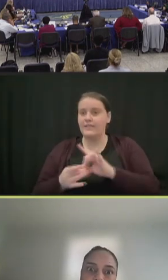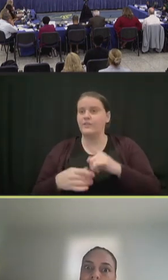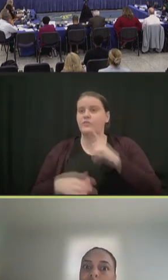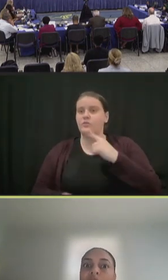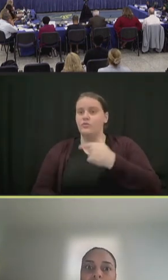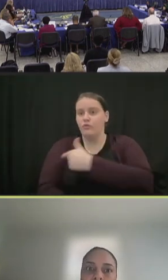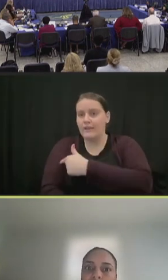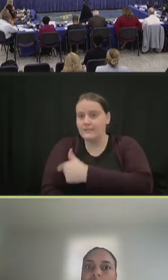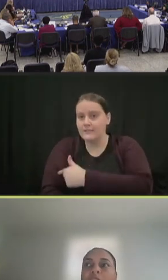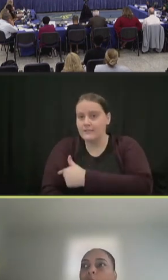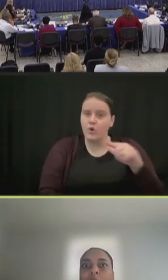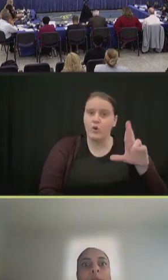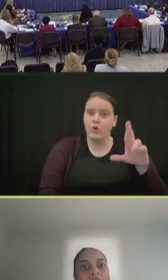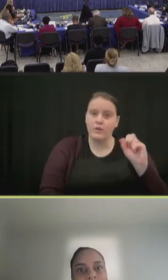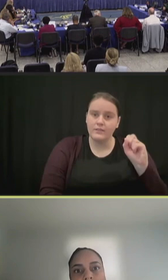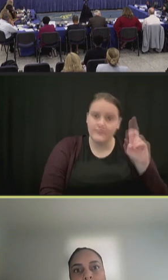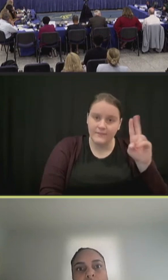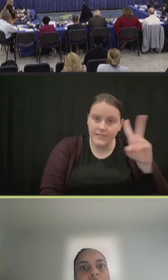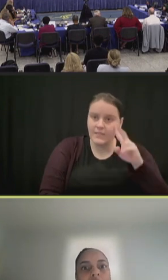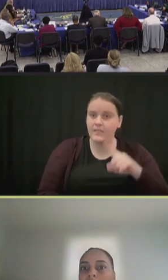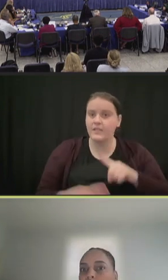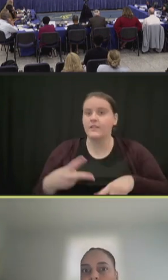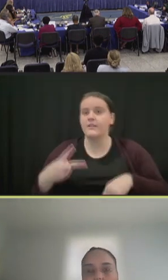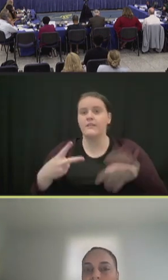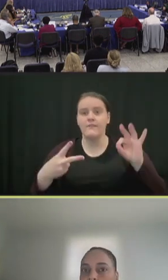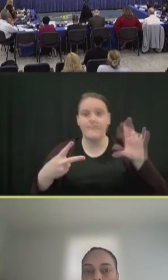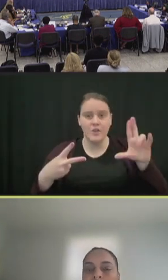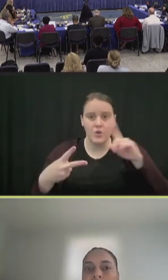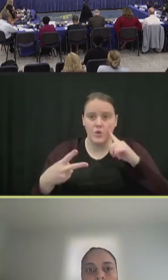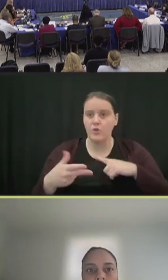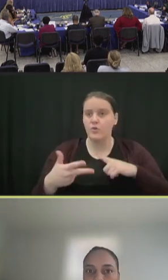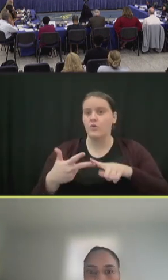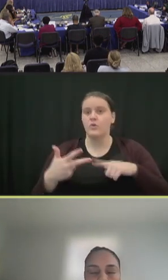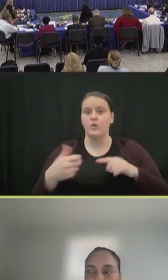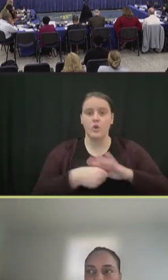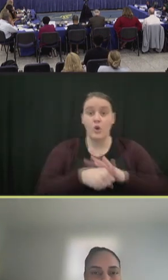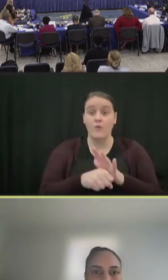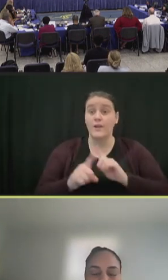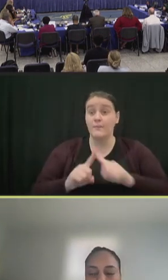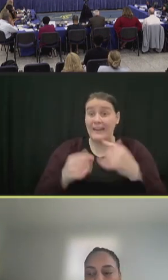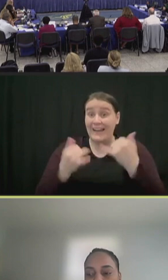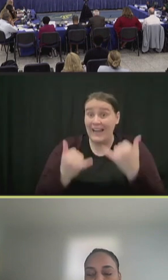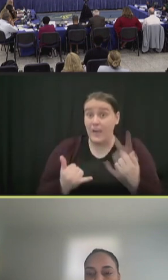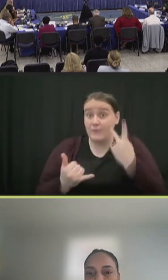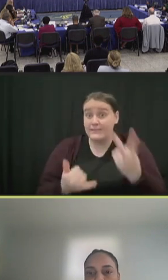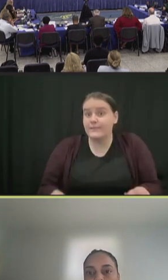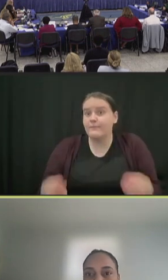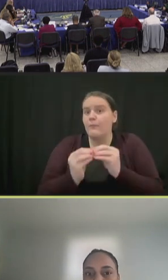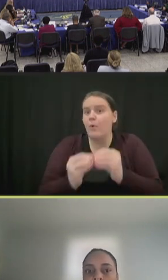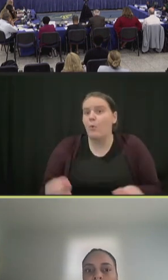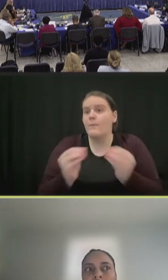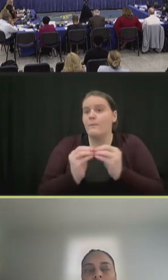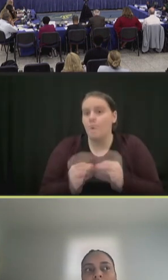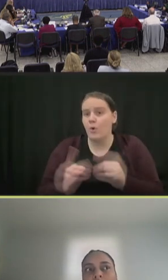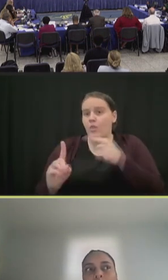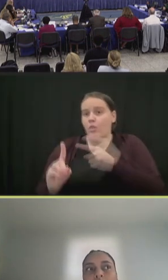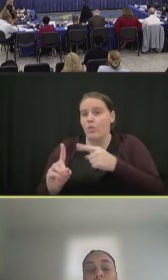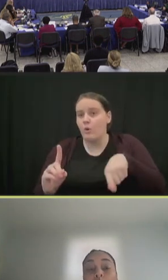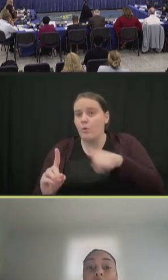you know, those interviews, right, being picked up across outlet, you know, by outlets across the various regions that we're trying to hit.